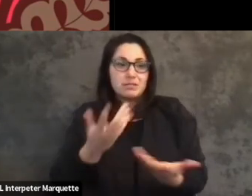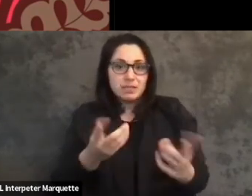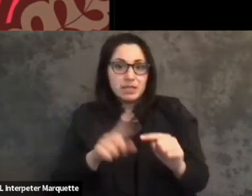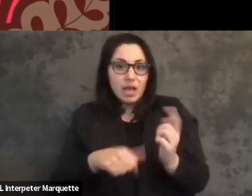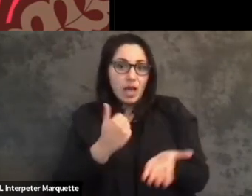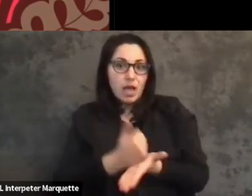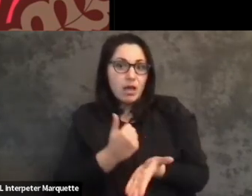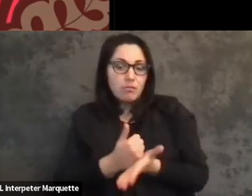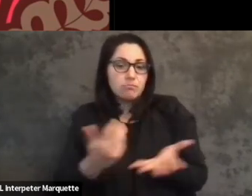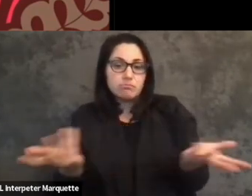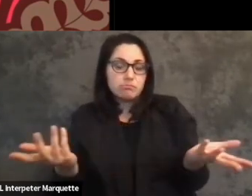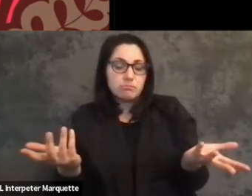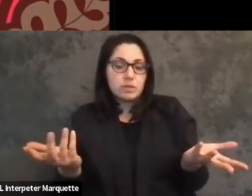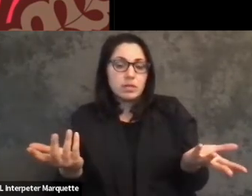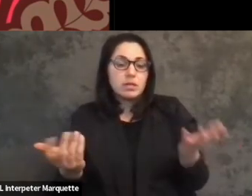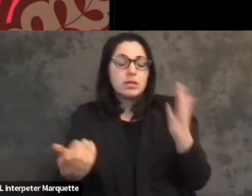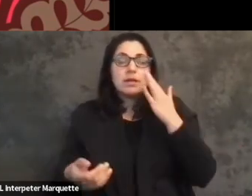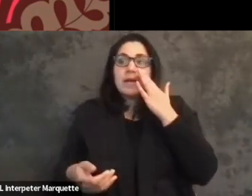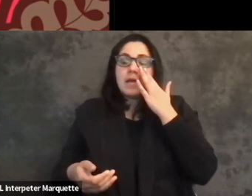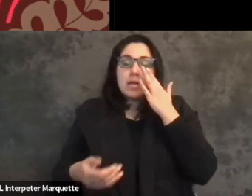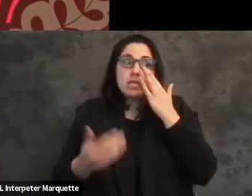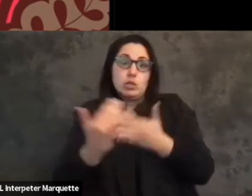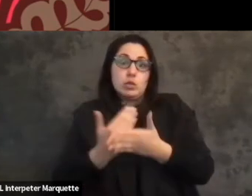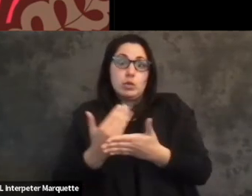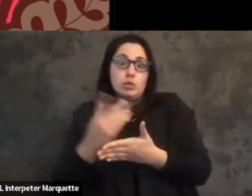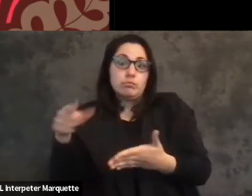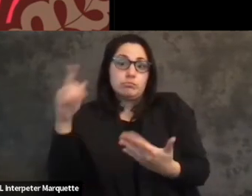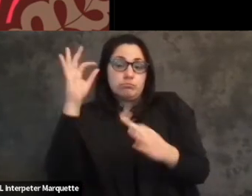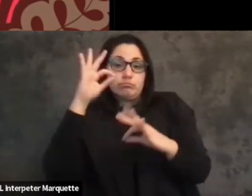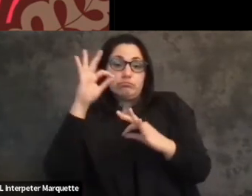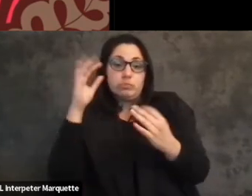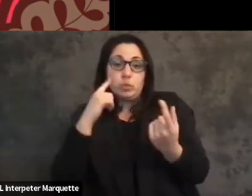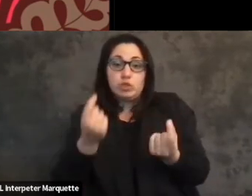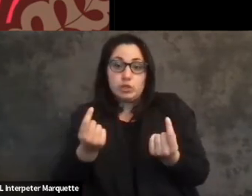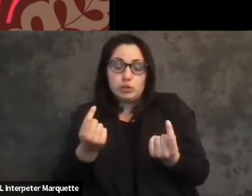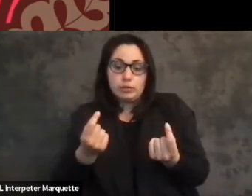it. And the doctor became impatient with me and told me that there was nothing that could